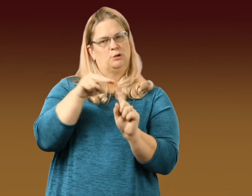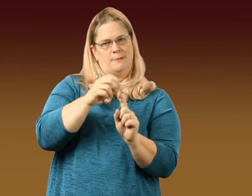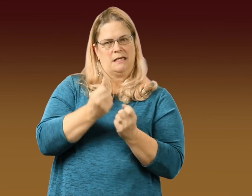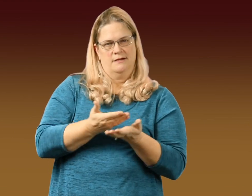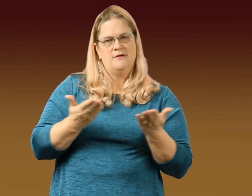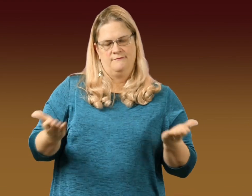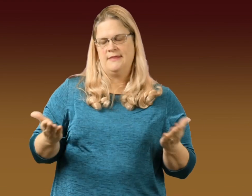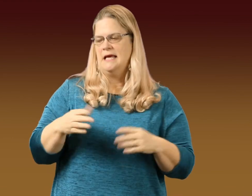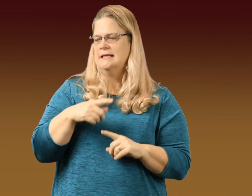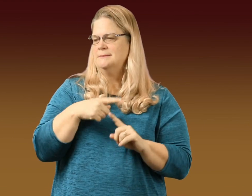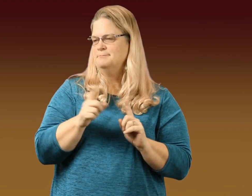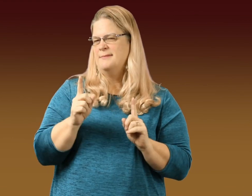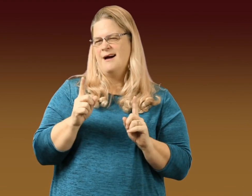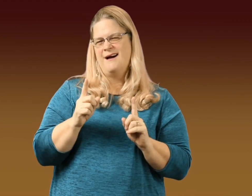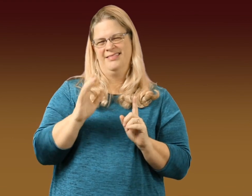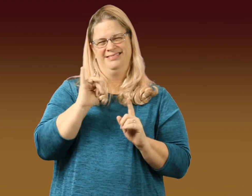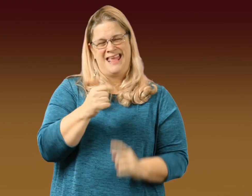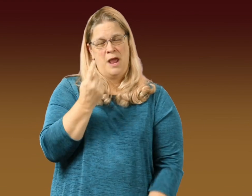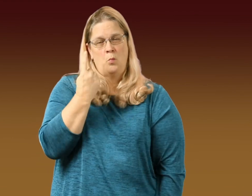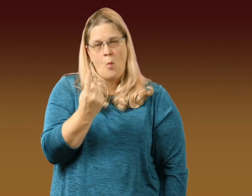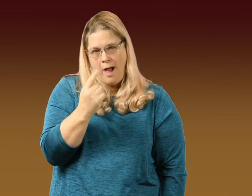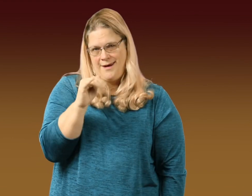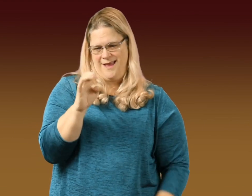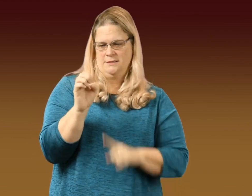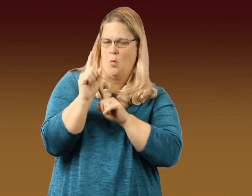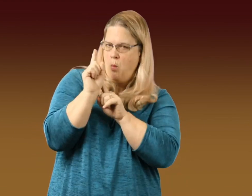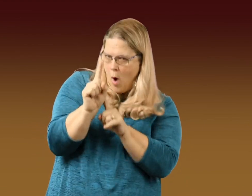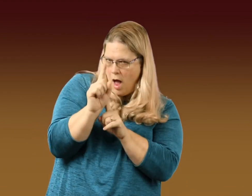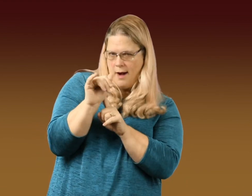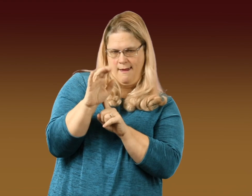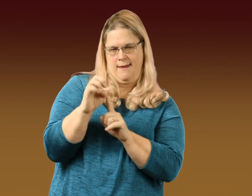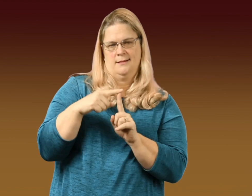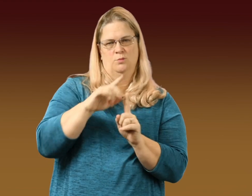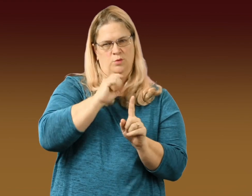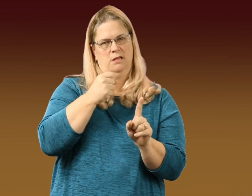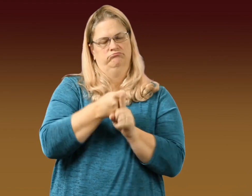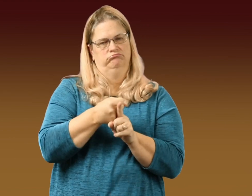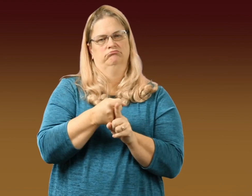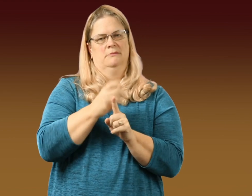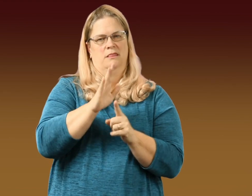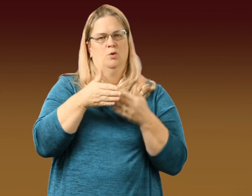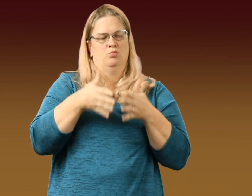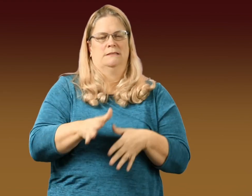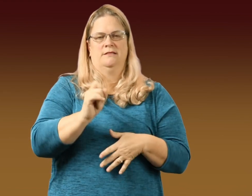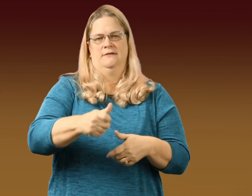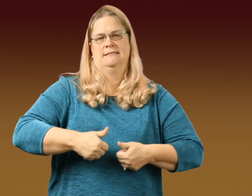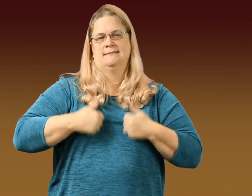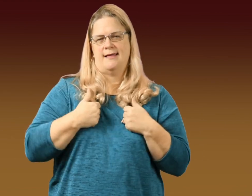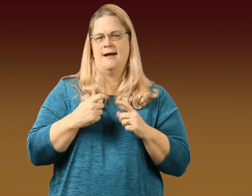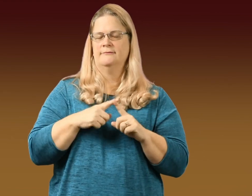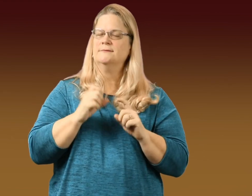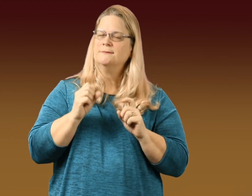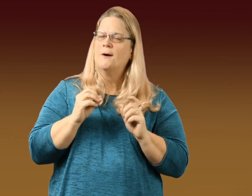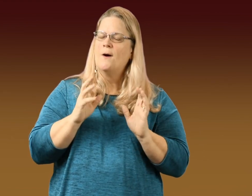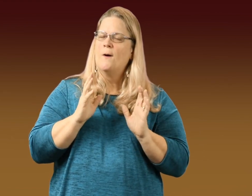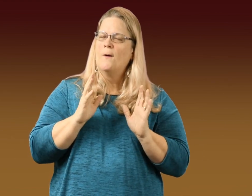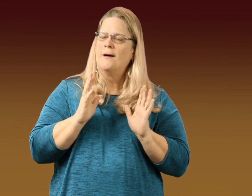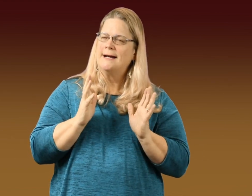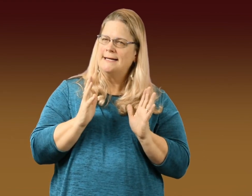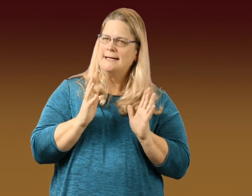that kind of puts it in perspective. But again, that was only a single ACE that had a lifelong impact on him.